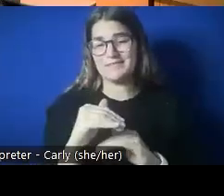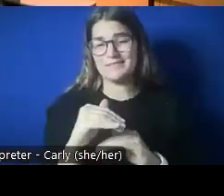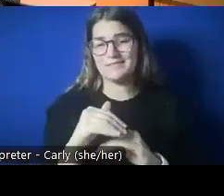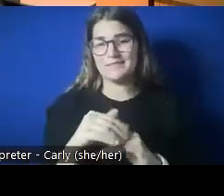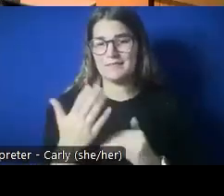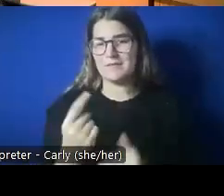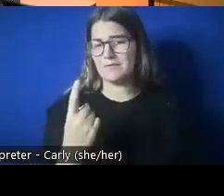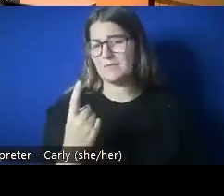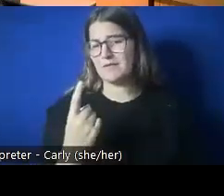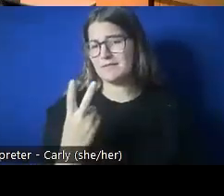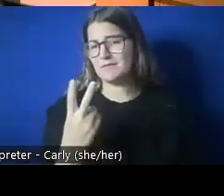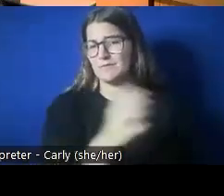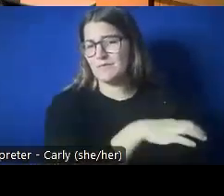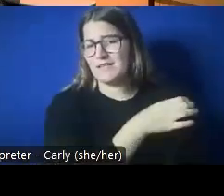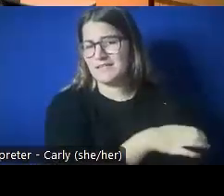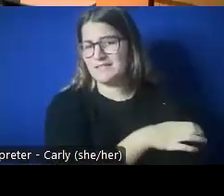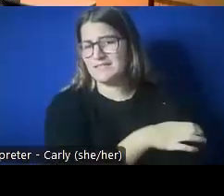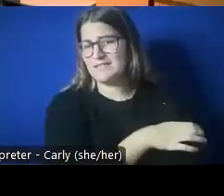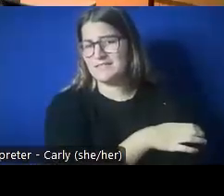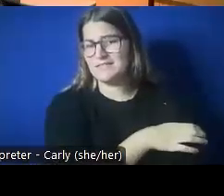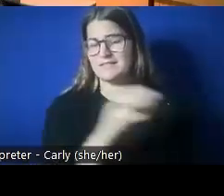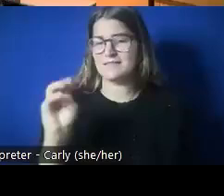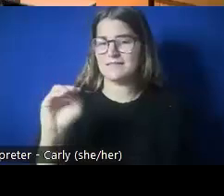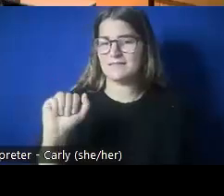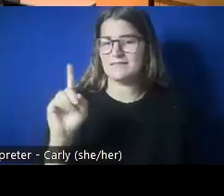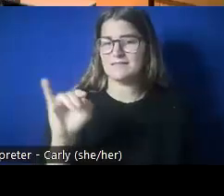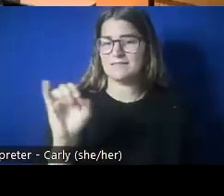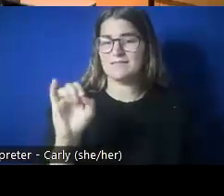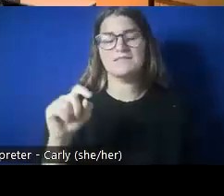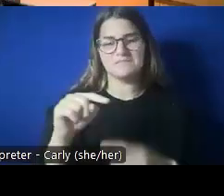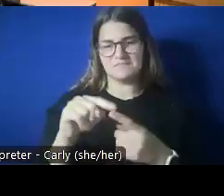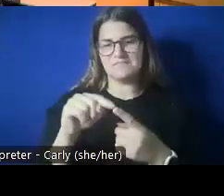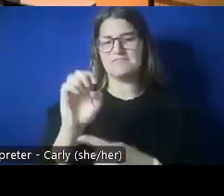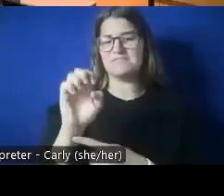or two clinics yeah I was going to say Endeavor comes to mind that's I think where most people